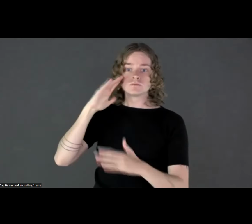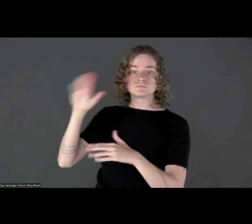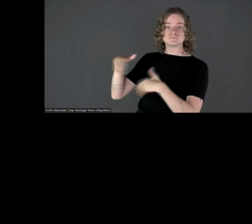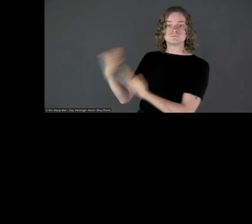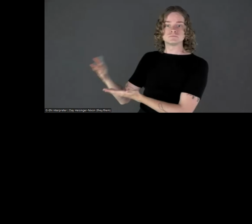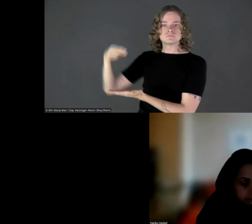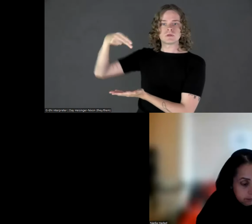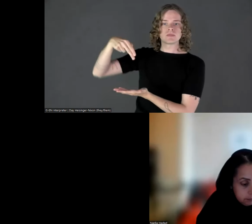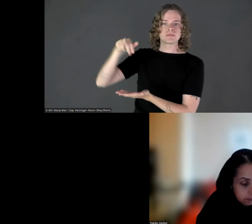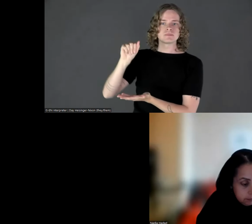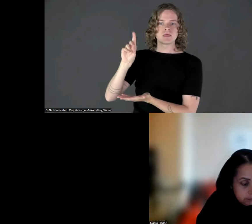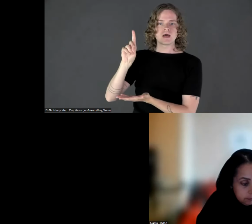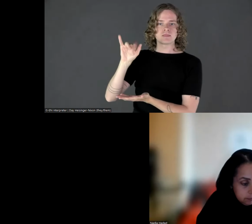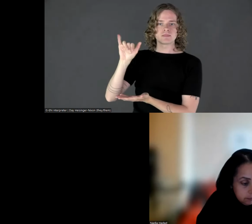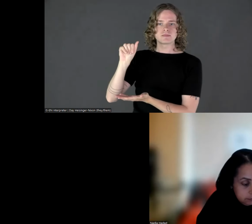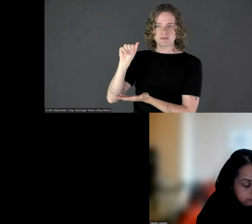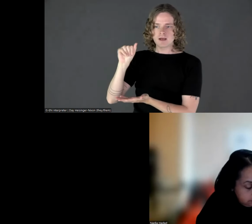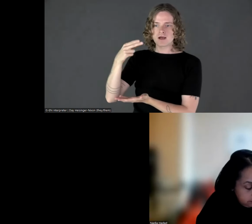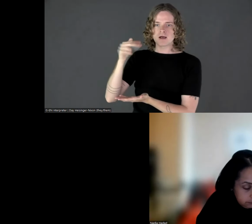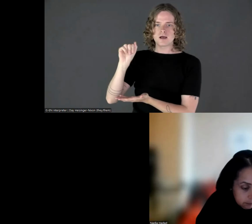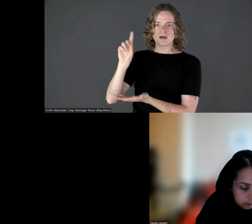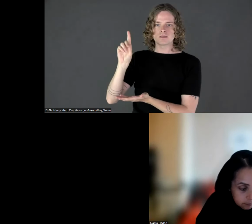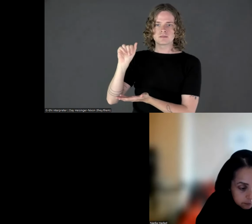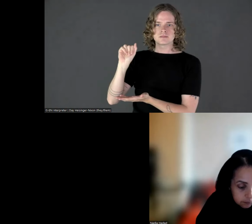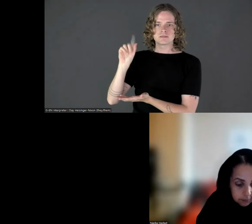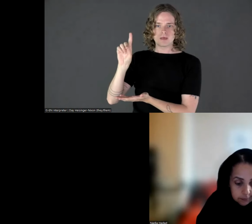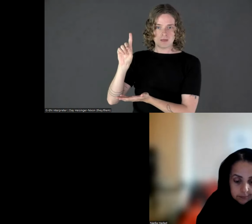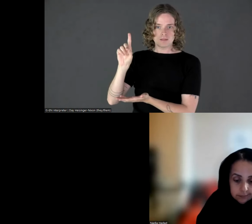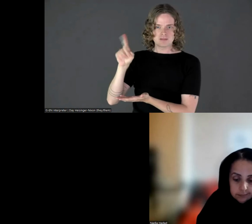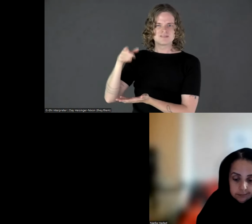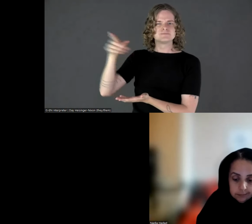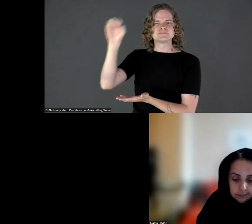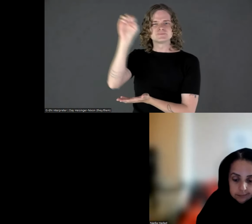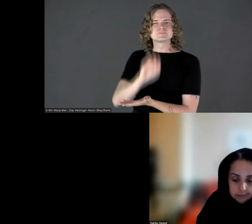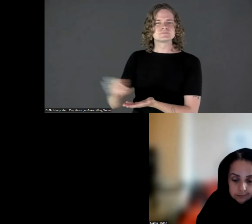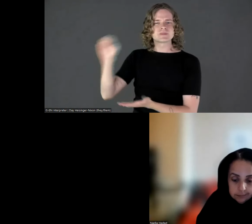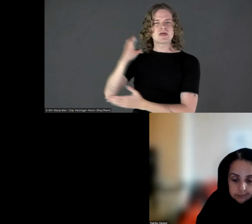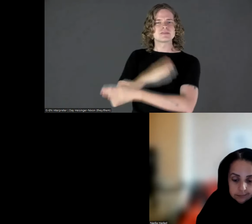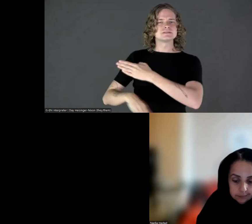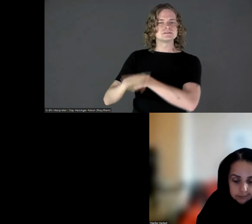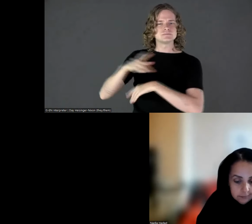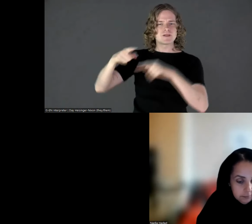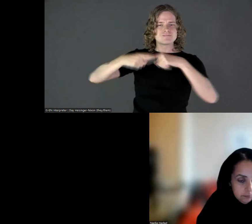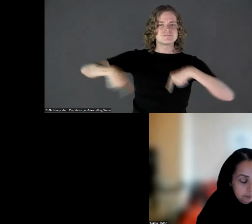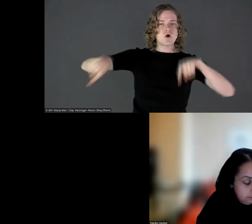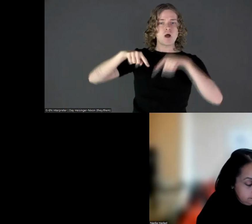Disability Forum for introductory remarks from the perspective of OPDs in the Ukraine response.